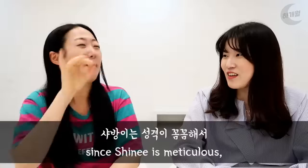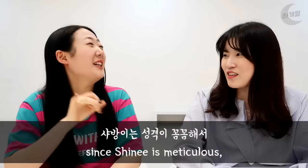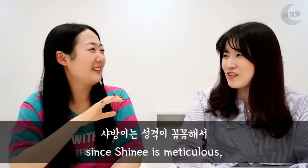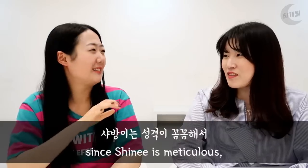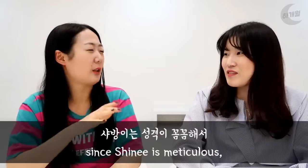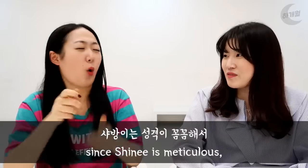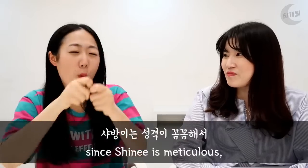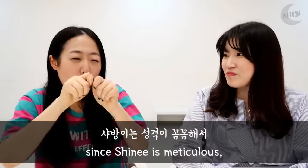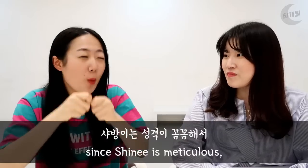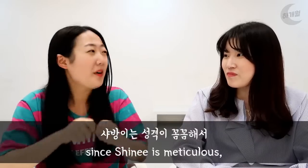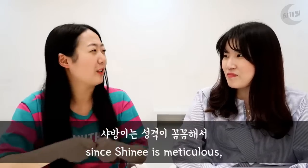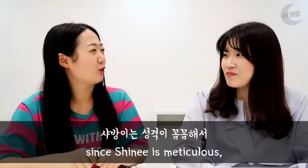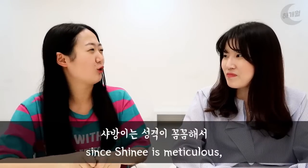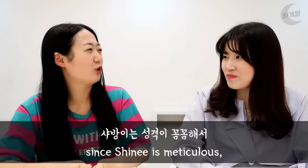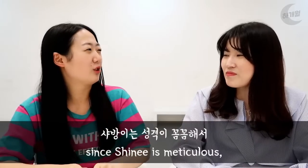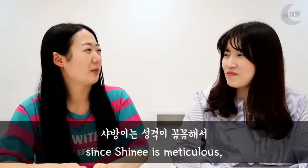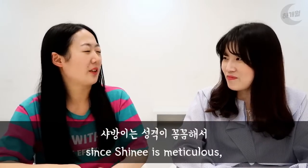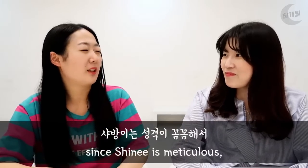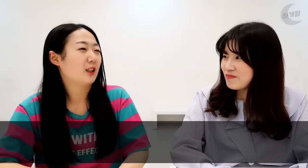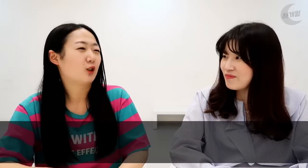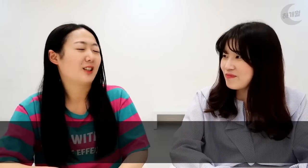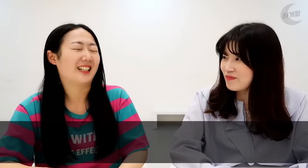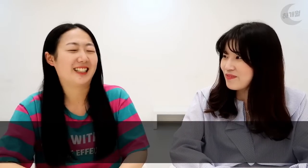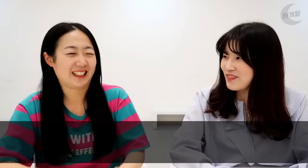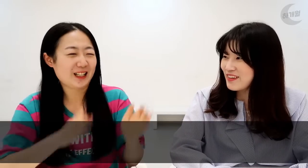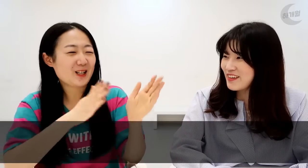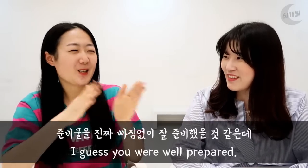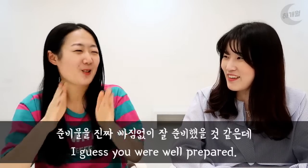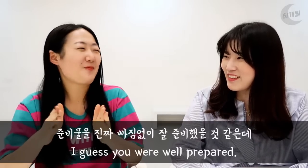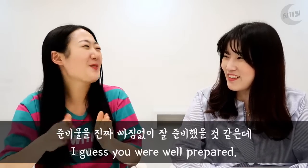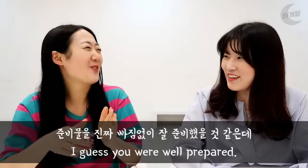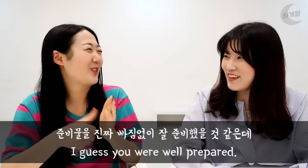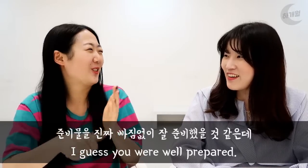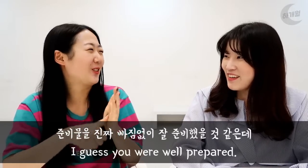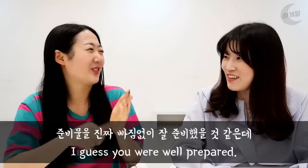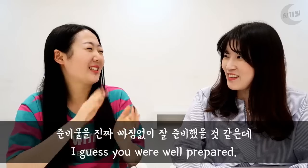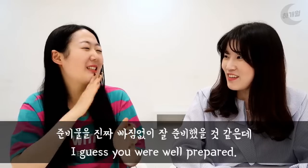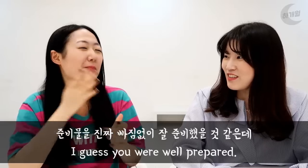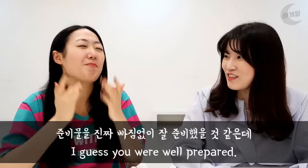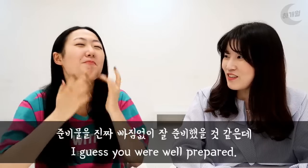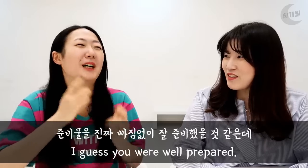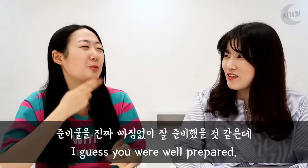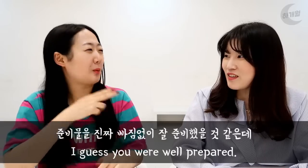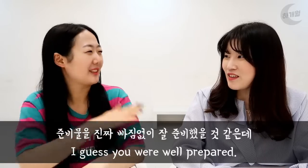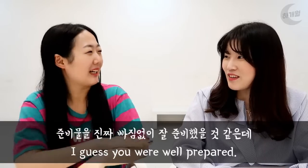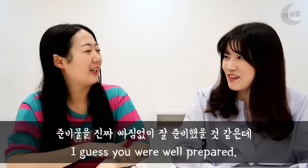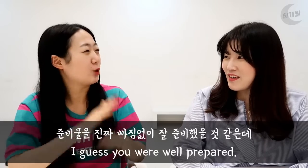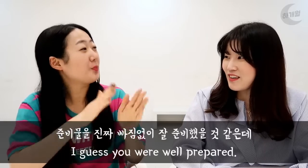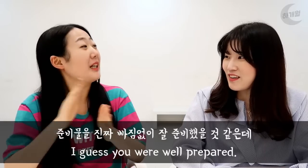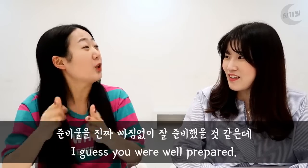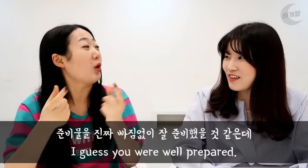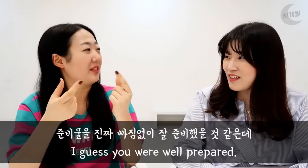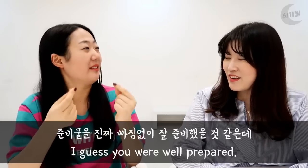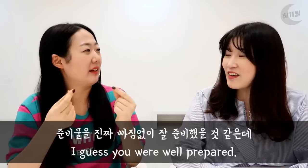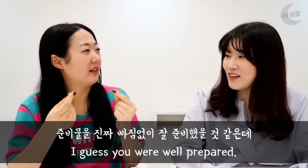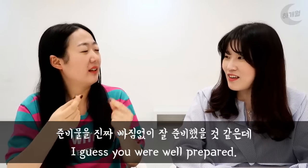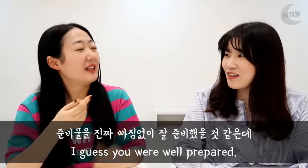since Shinee is meticulous, I guess you were well prepared.